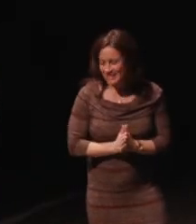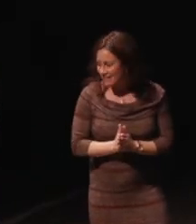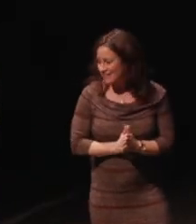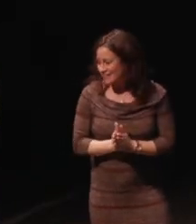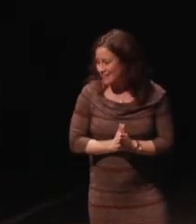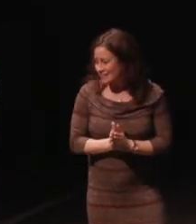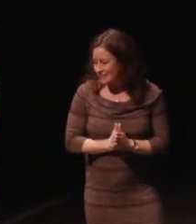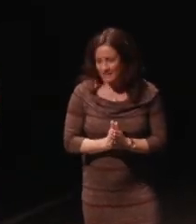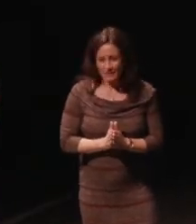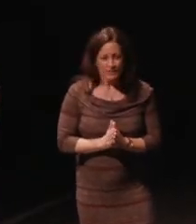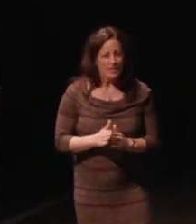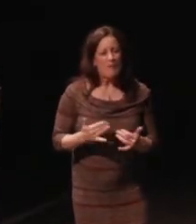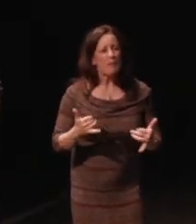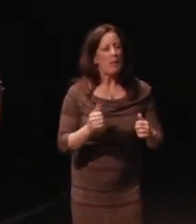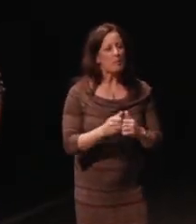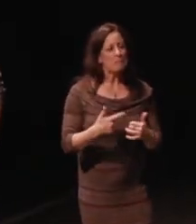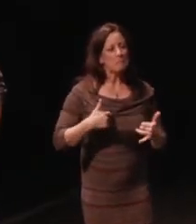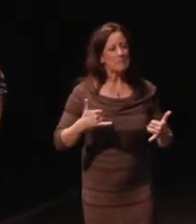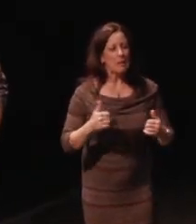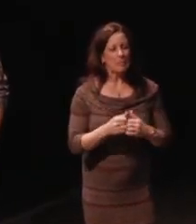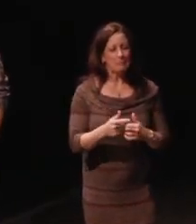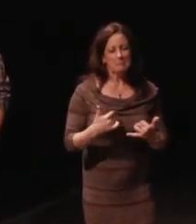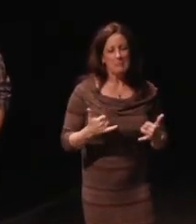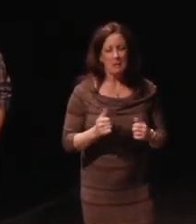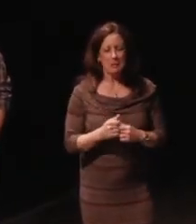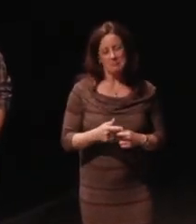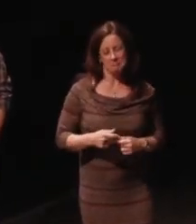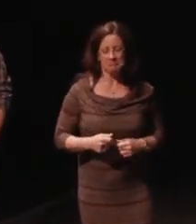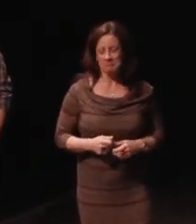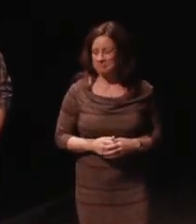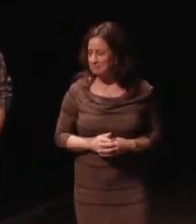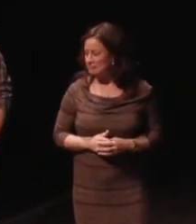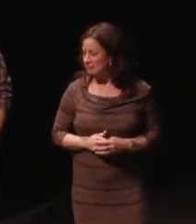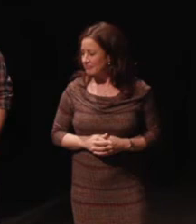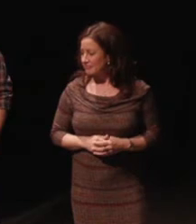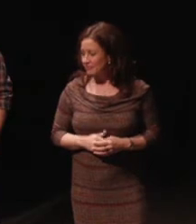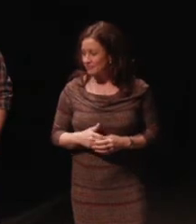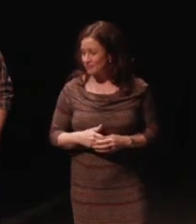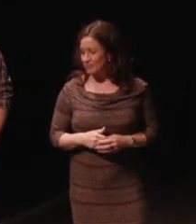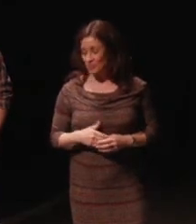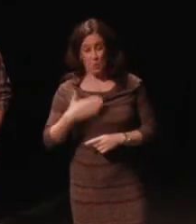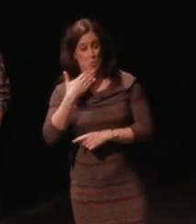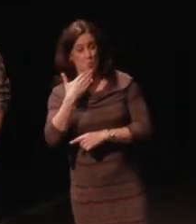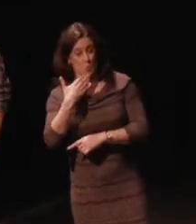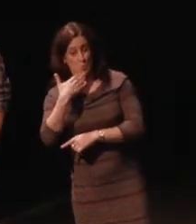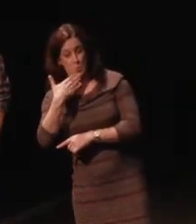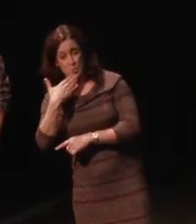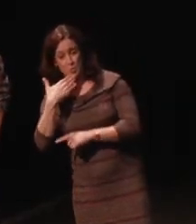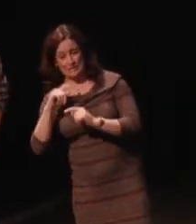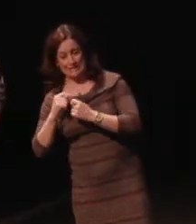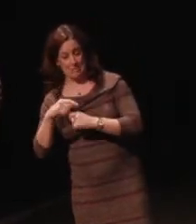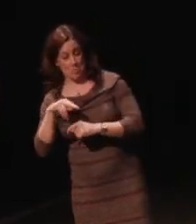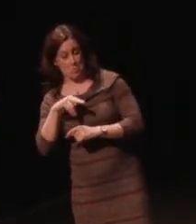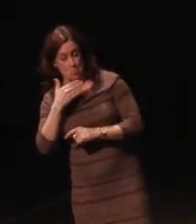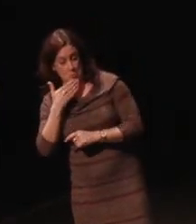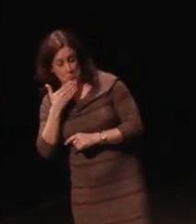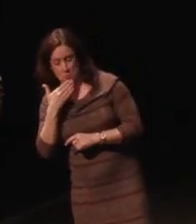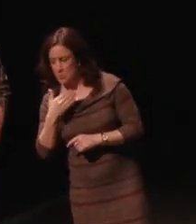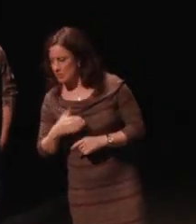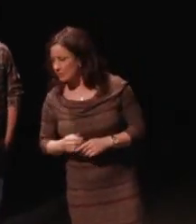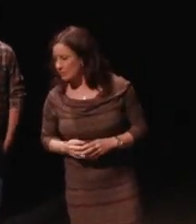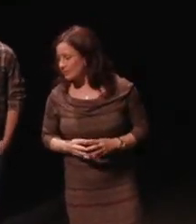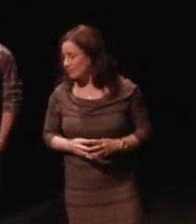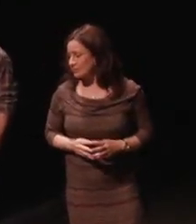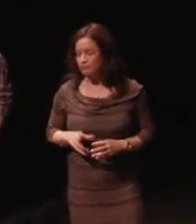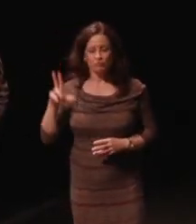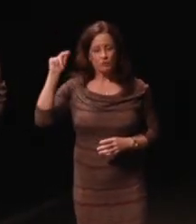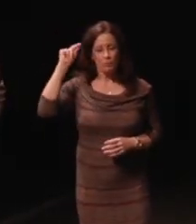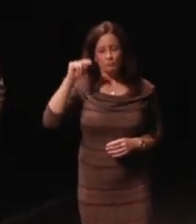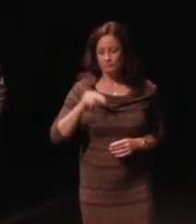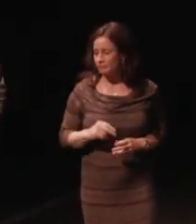You're welcome.